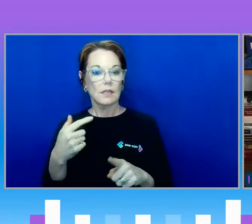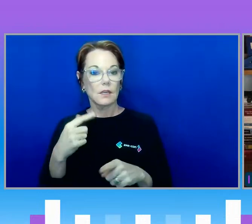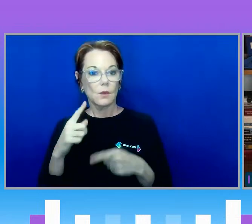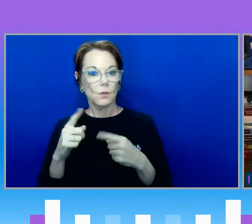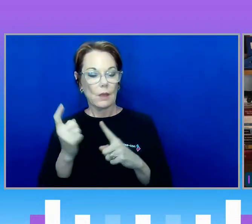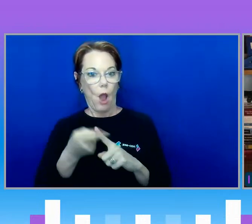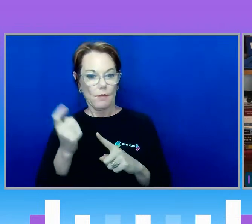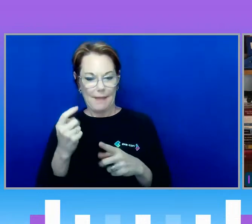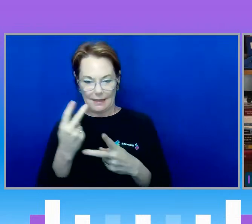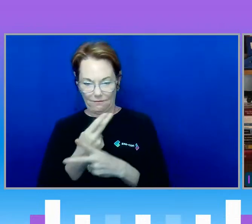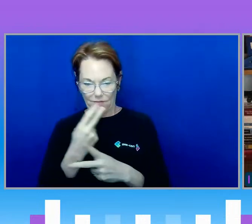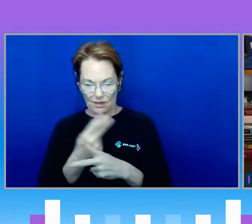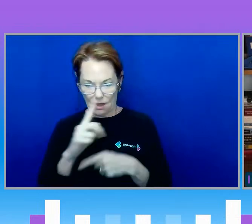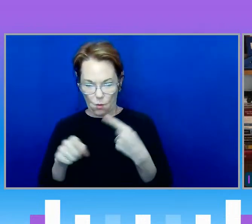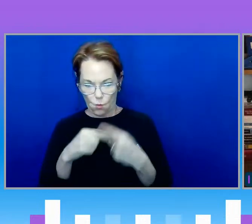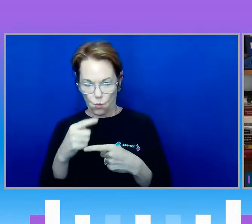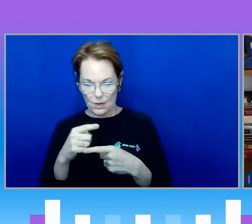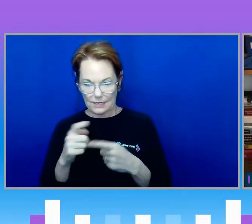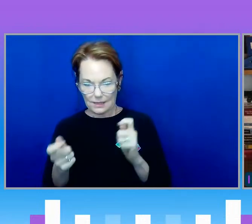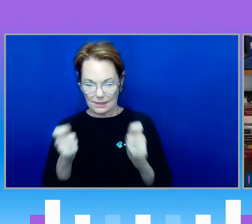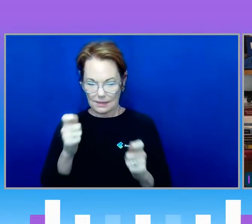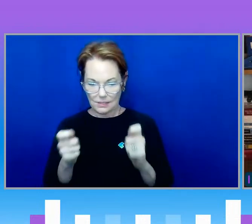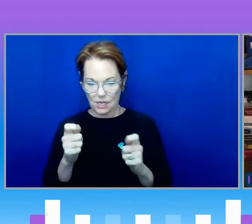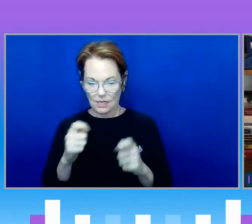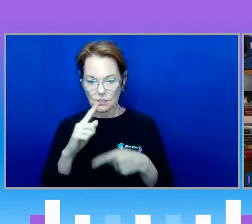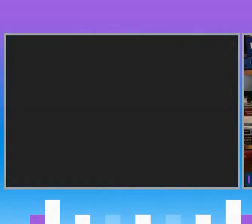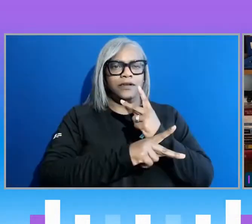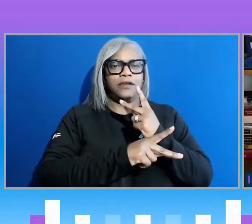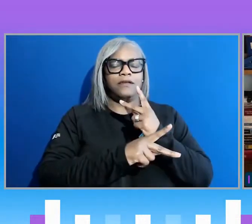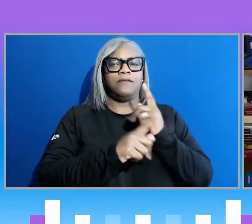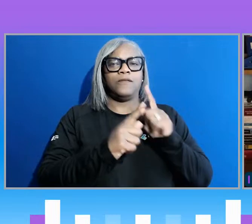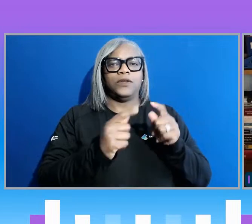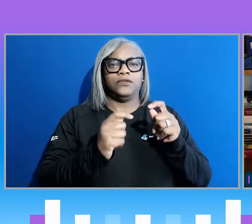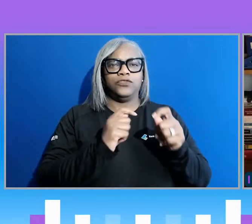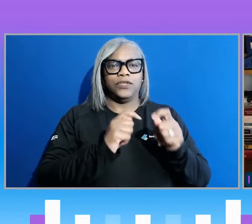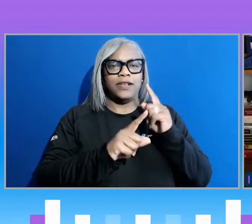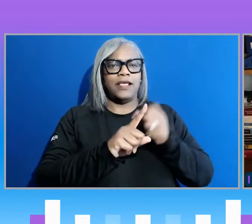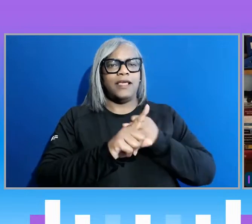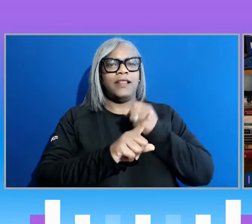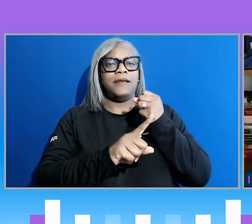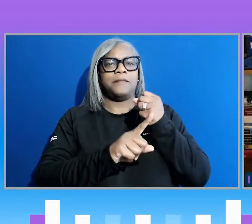Because we're automatically figuring out when the state might change and when that might